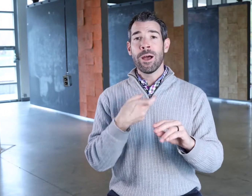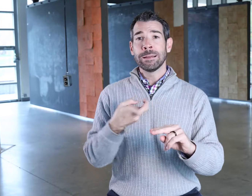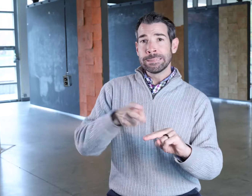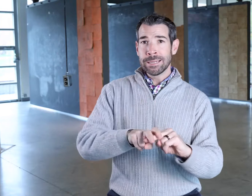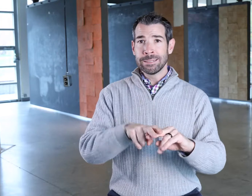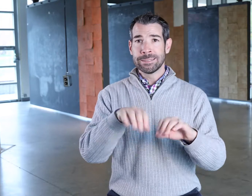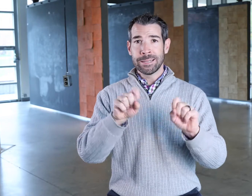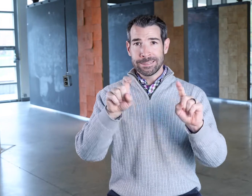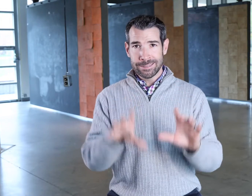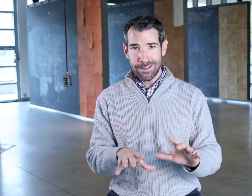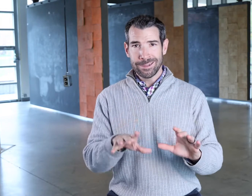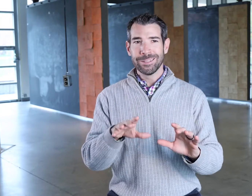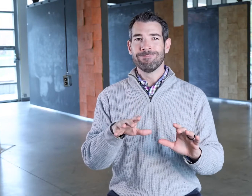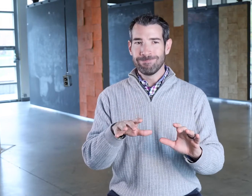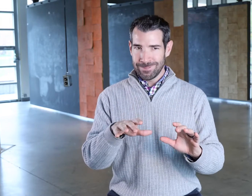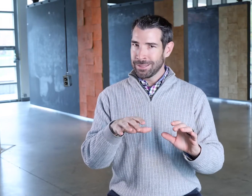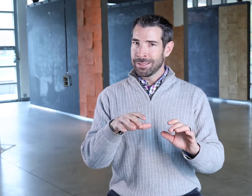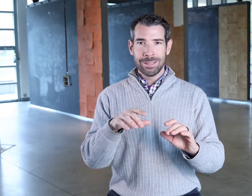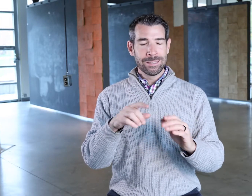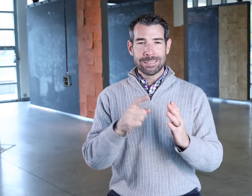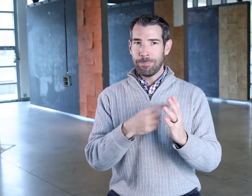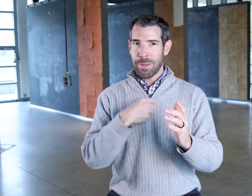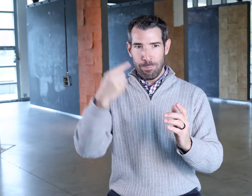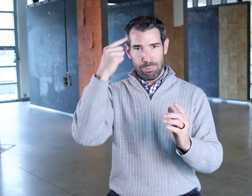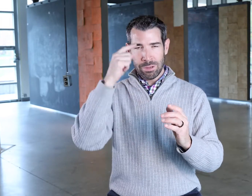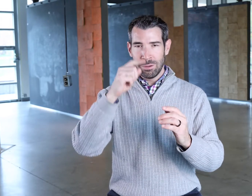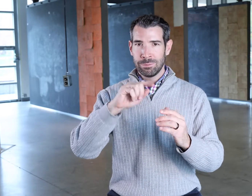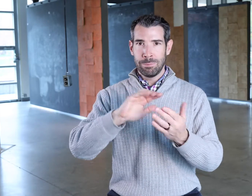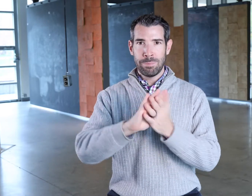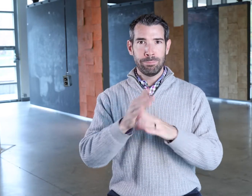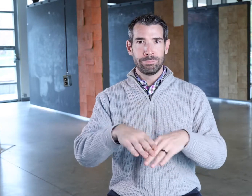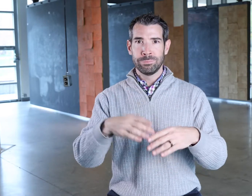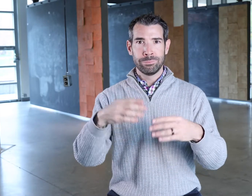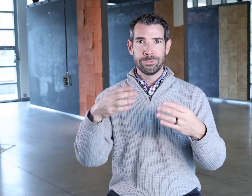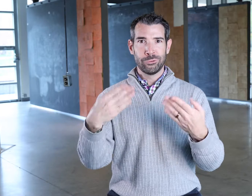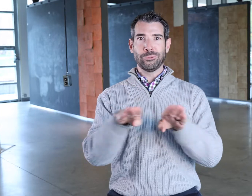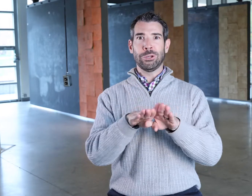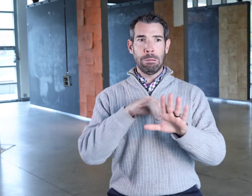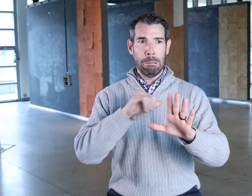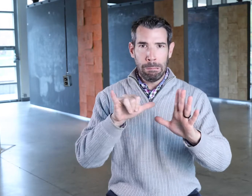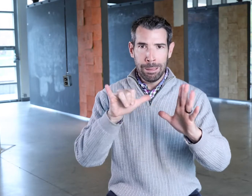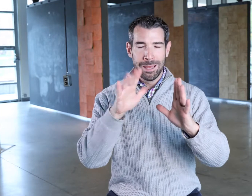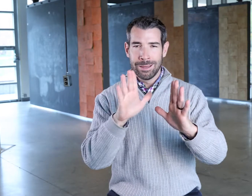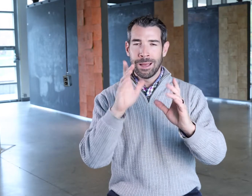When I'd sit down to take a test, sometimes my brain would just shut down.